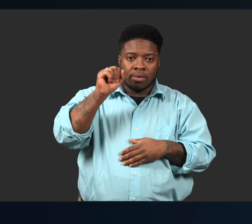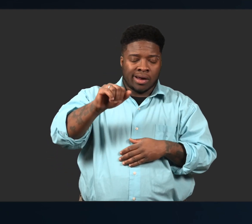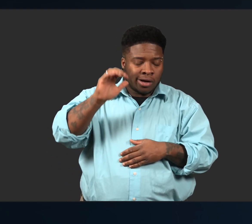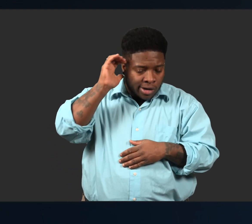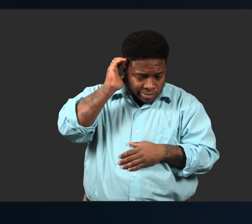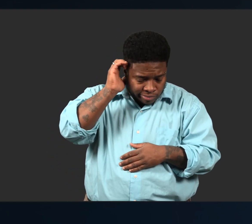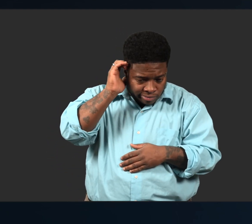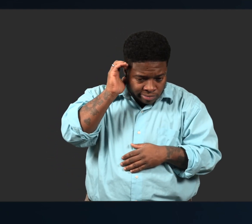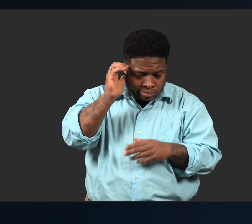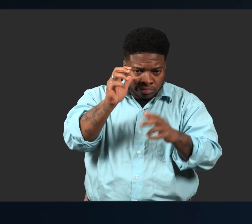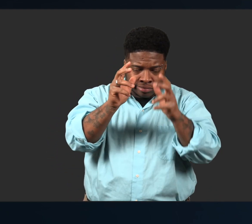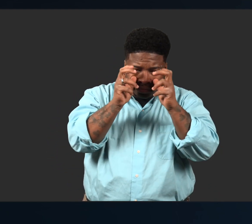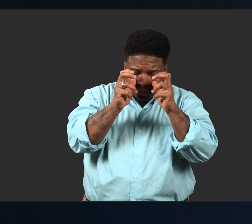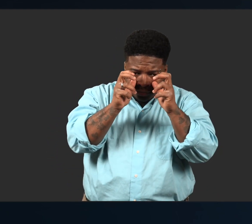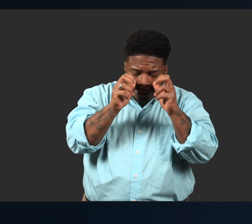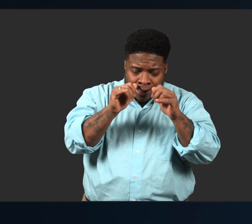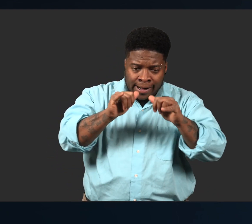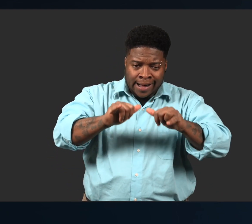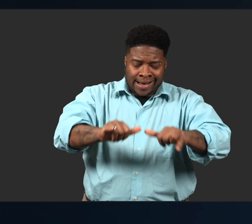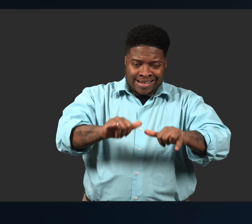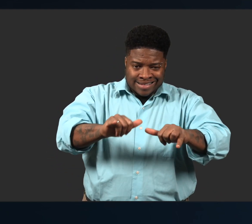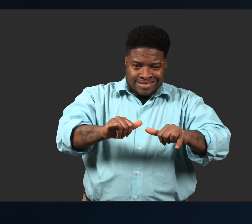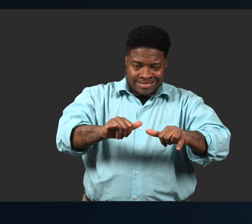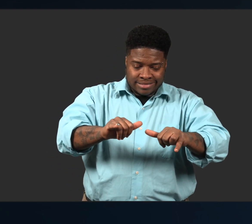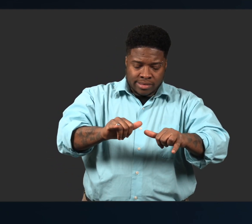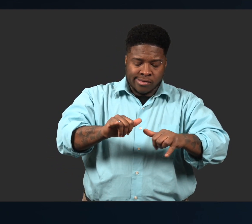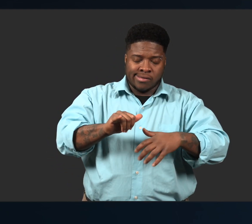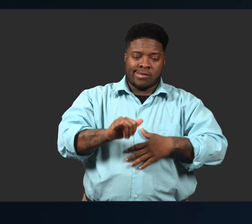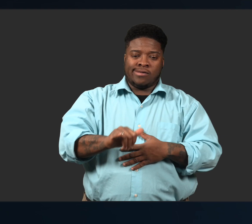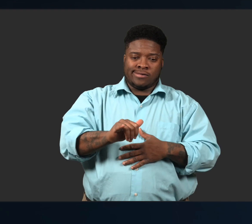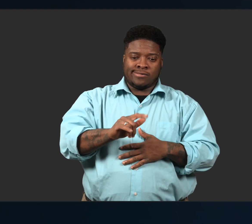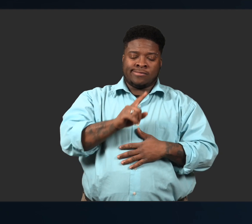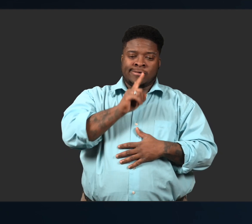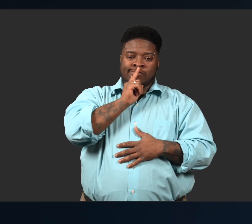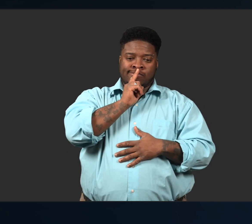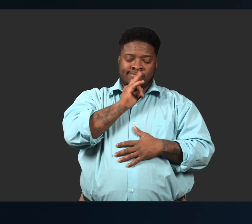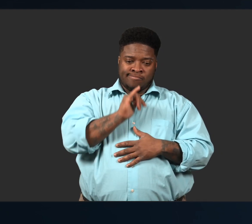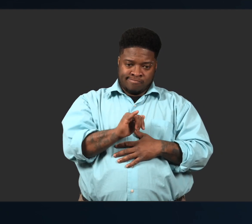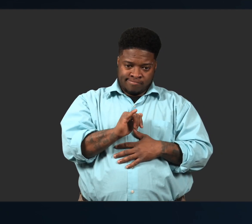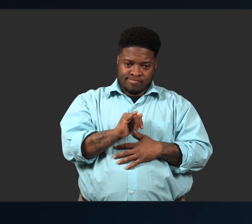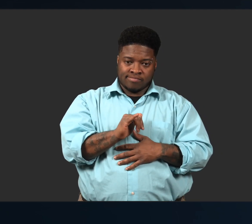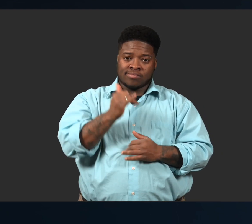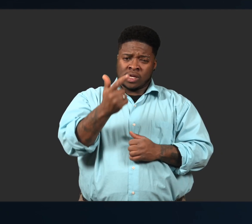During family week, Bob is able to sit back and just listen, and to reflect on his actions.